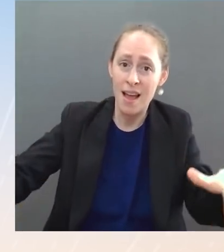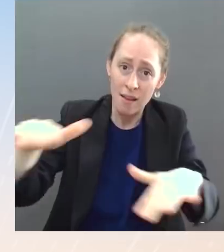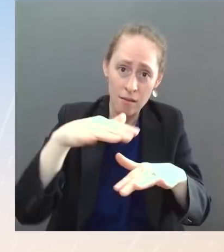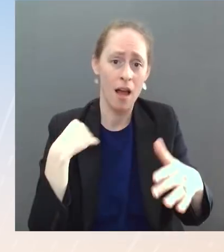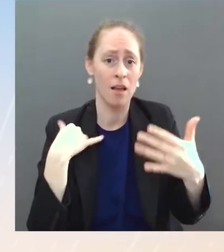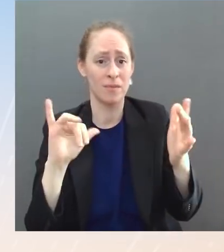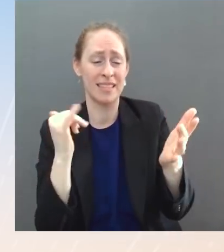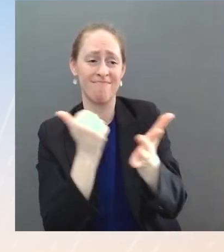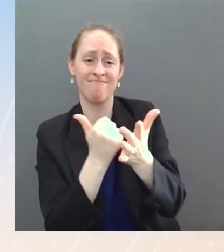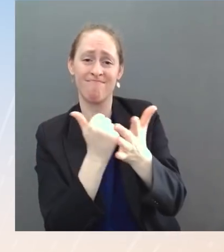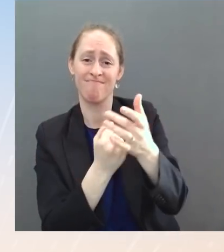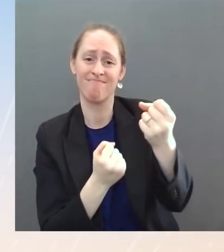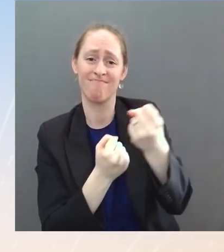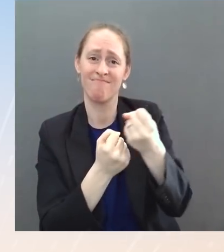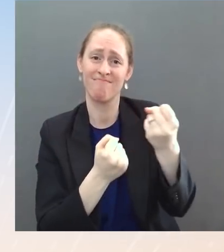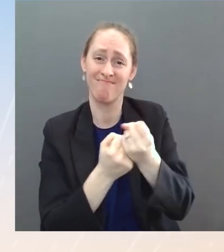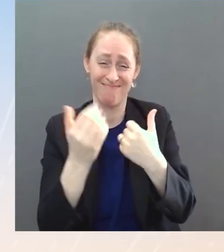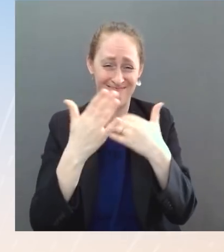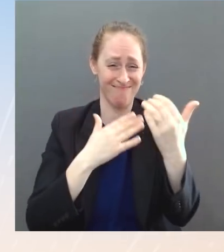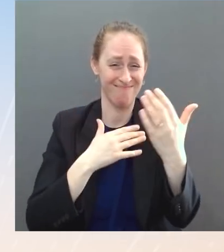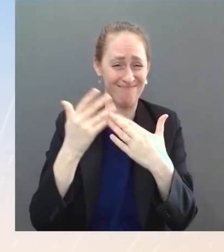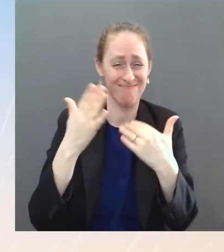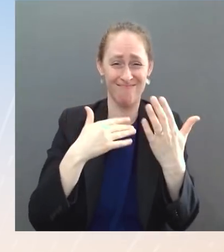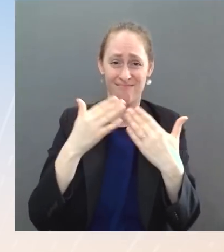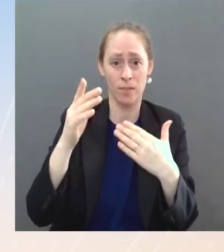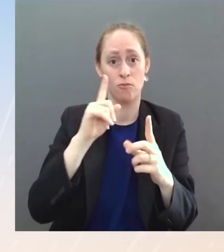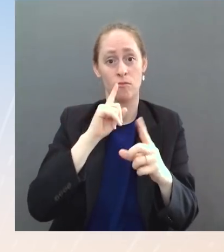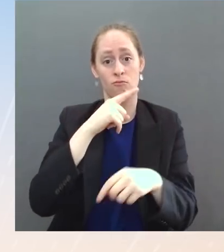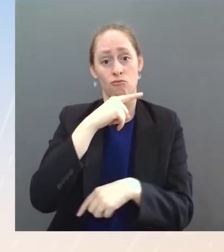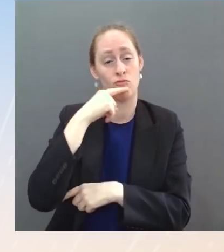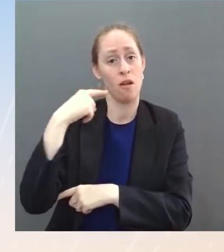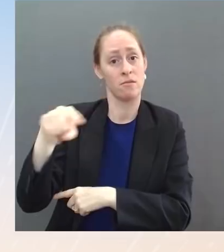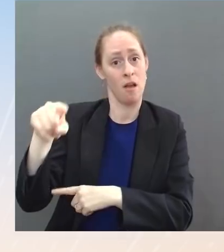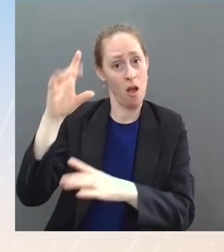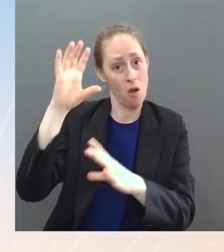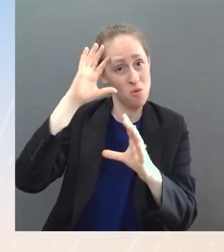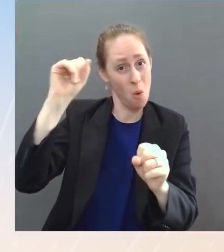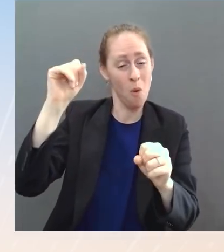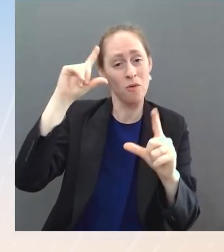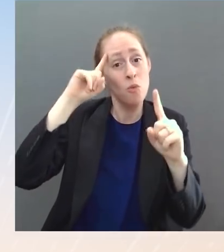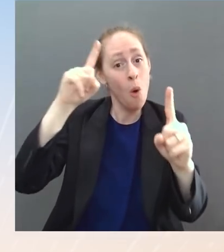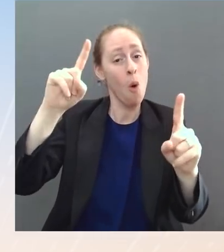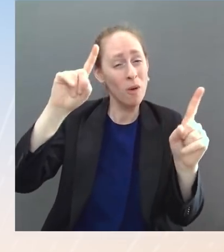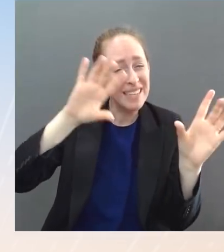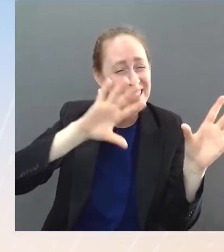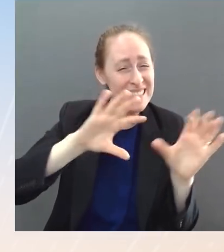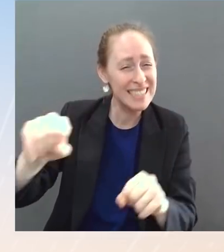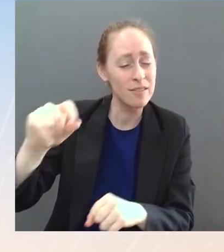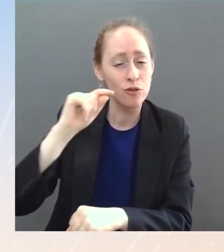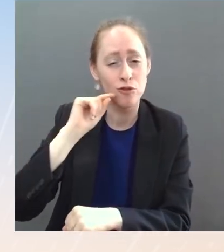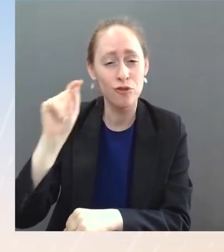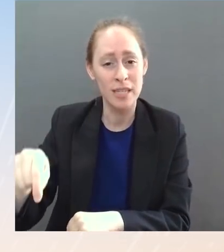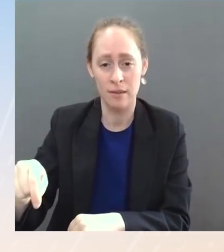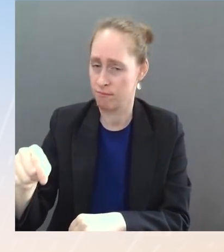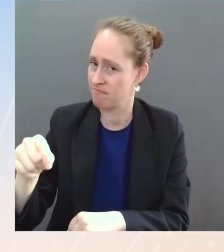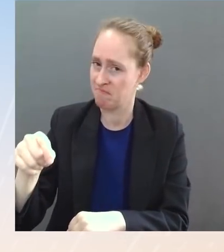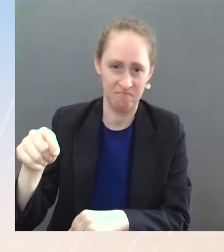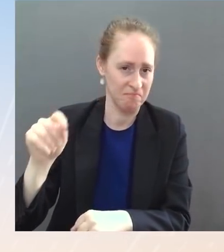and it has failed. Now it will attempt to bring parts of the country under its rule. It may succeed in taking some territory